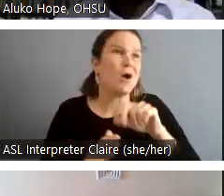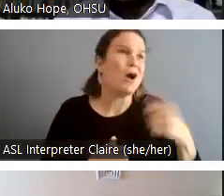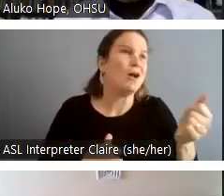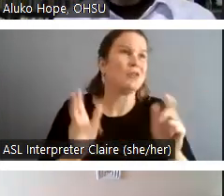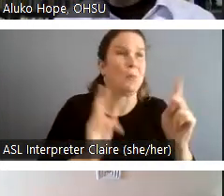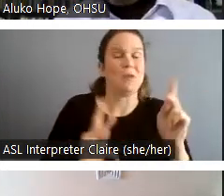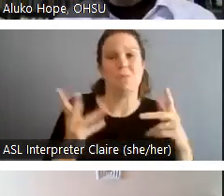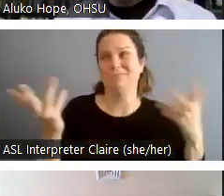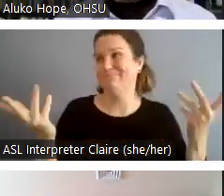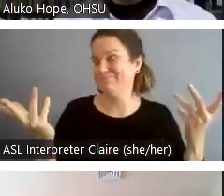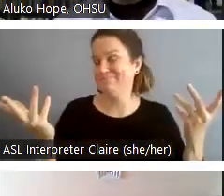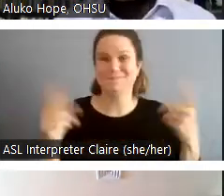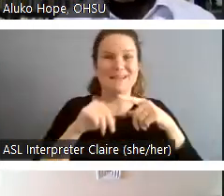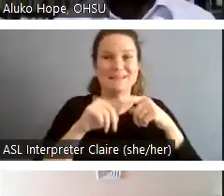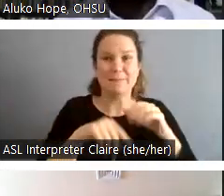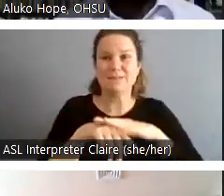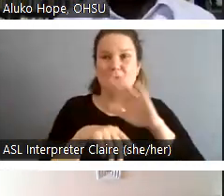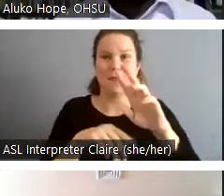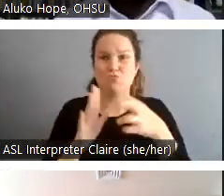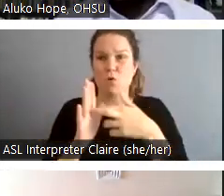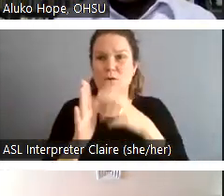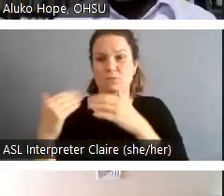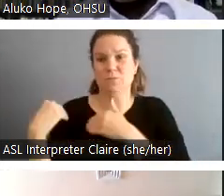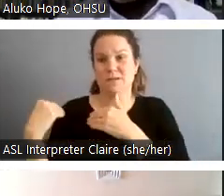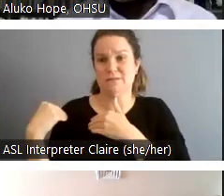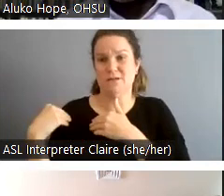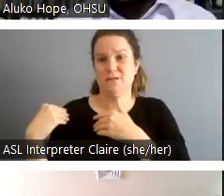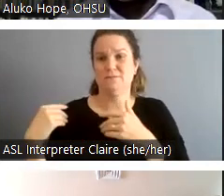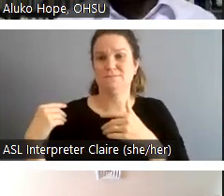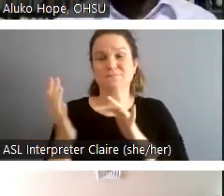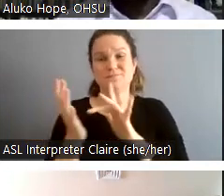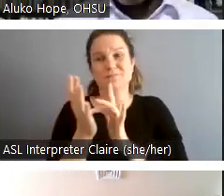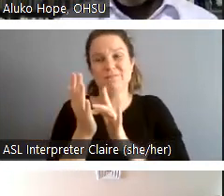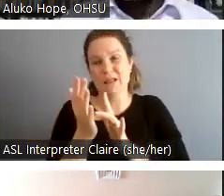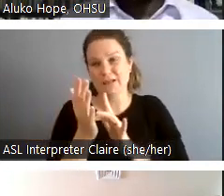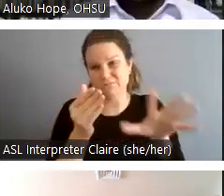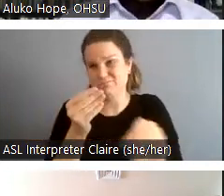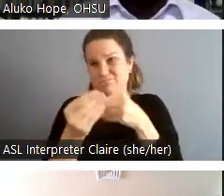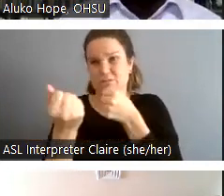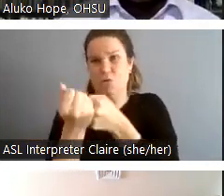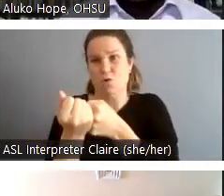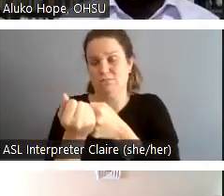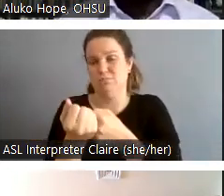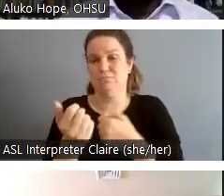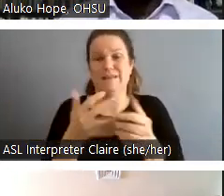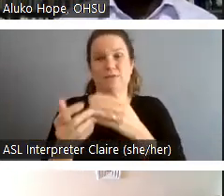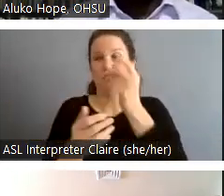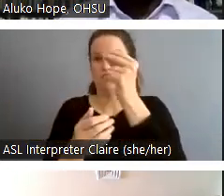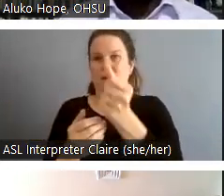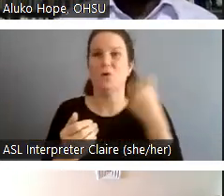nature of the roles and responsibilities we have to do some pharmacologic intervention even early on, even though